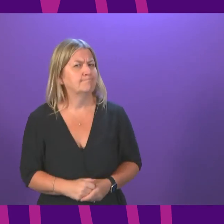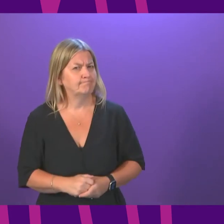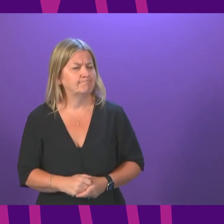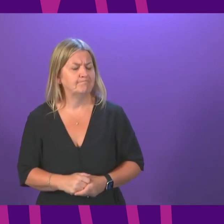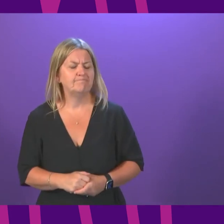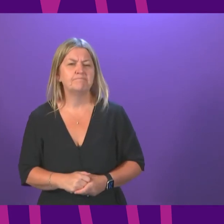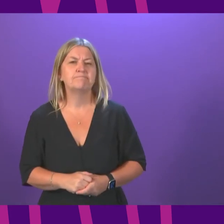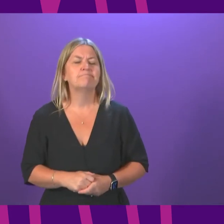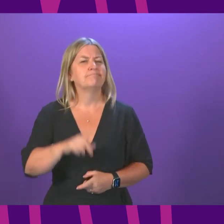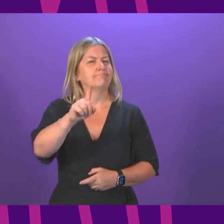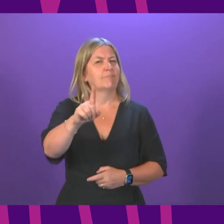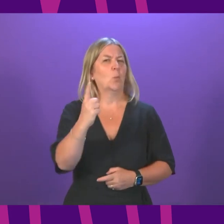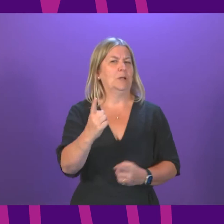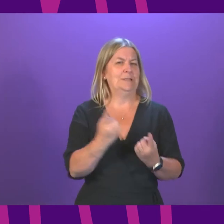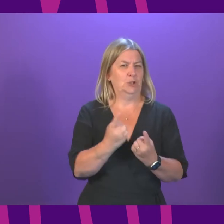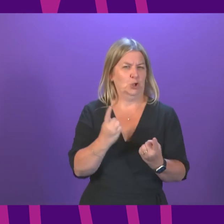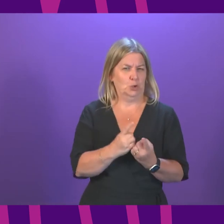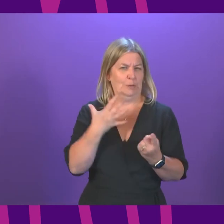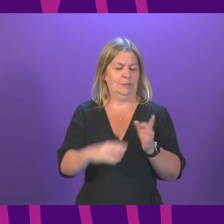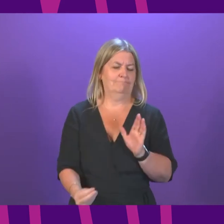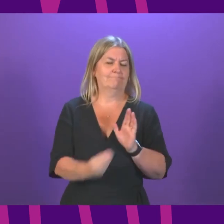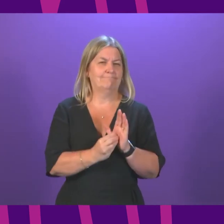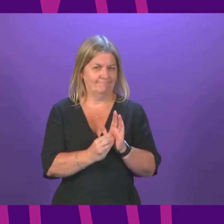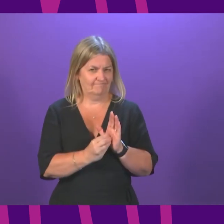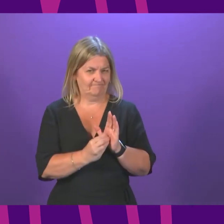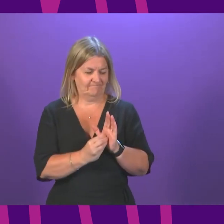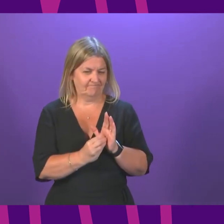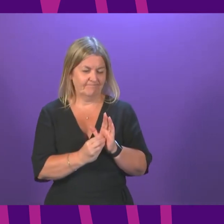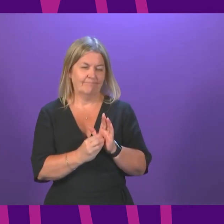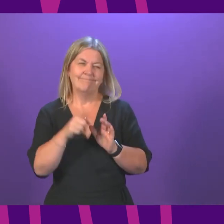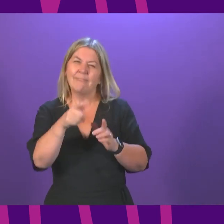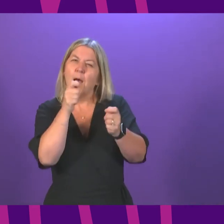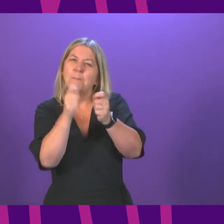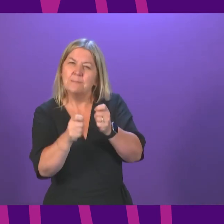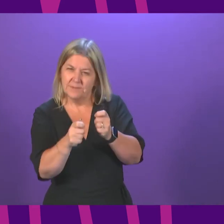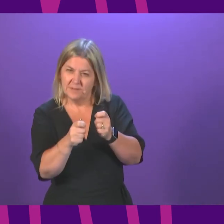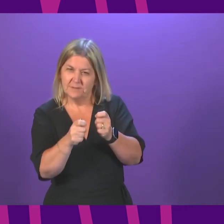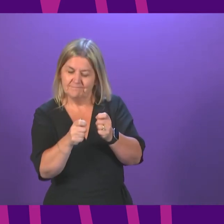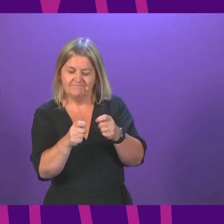I need to put on the record one issue about the composition of amendment 1. It raises